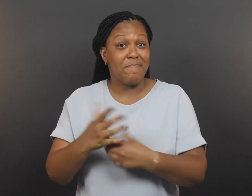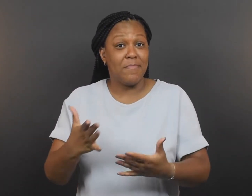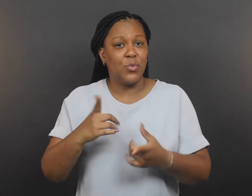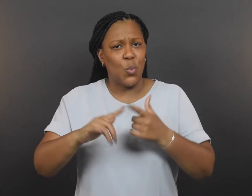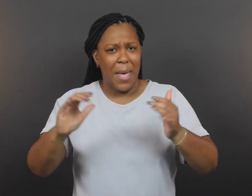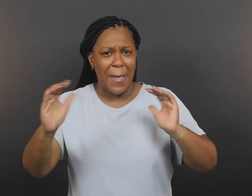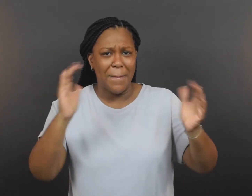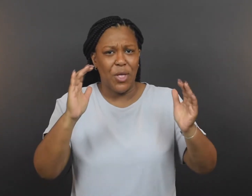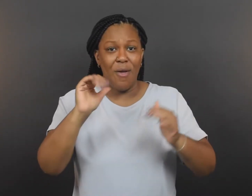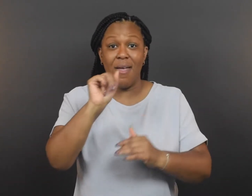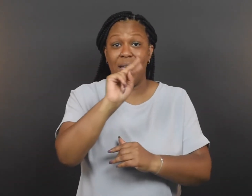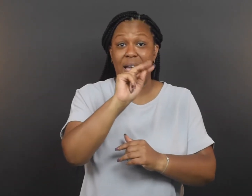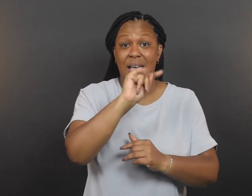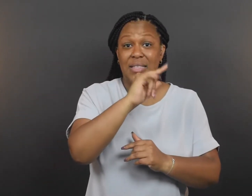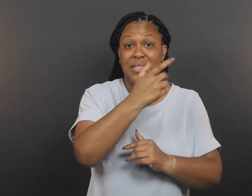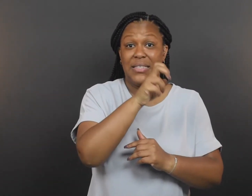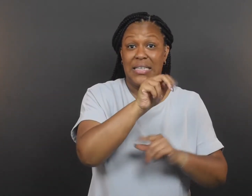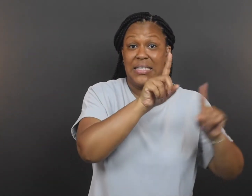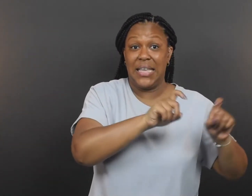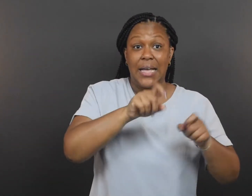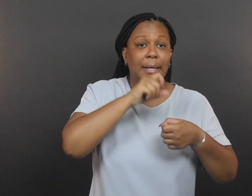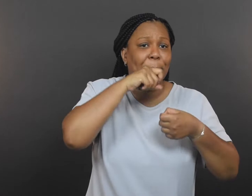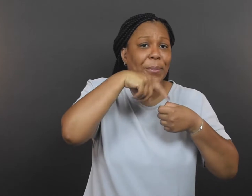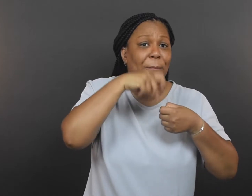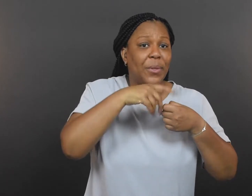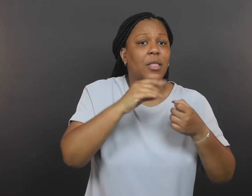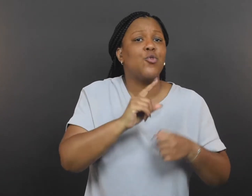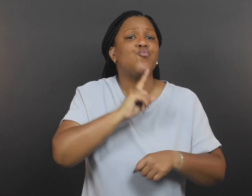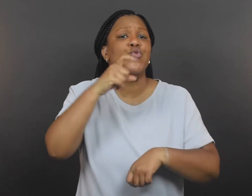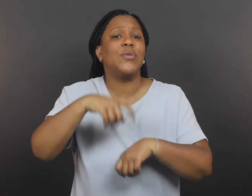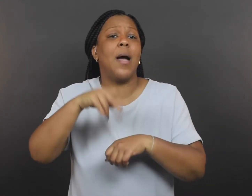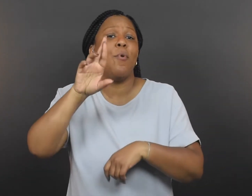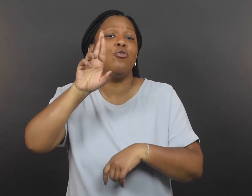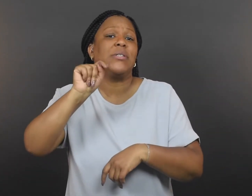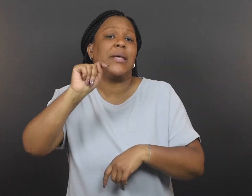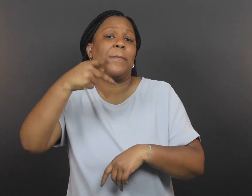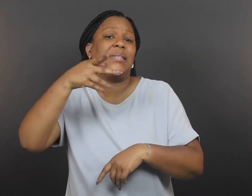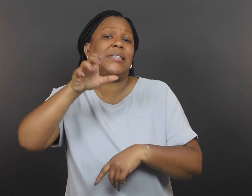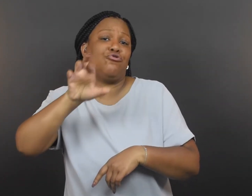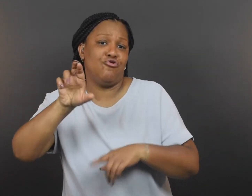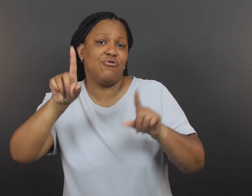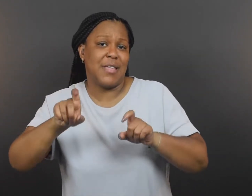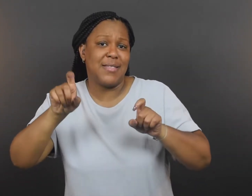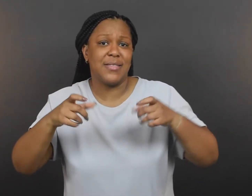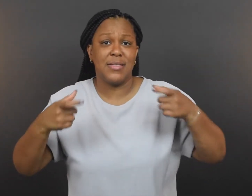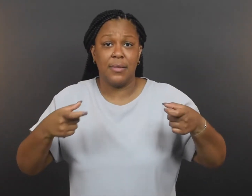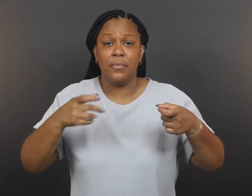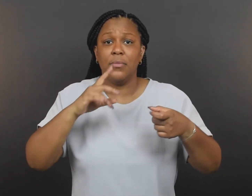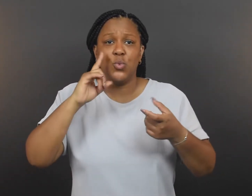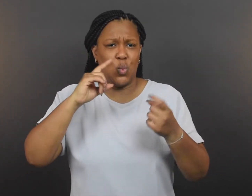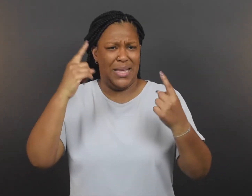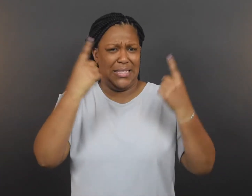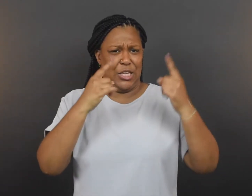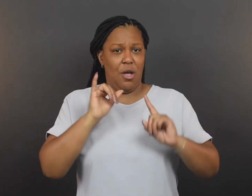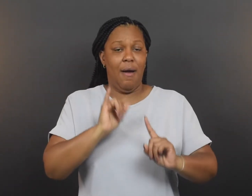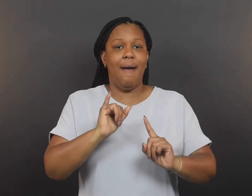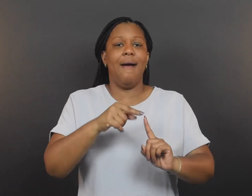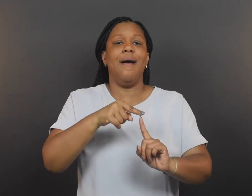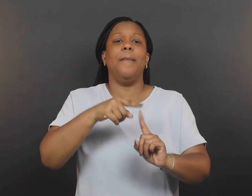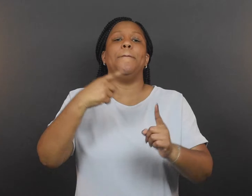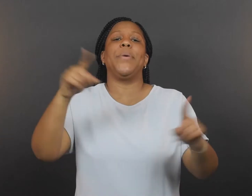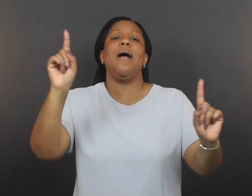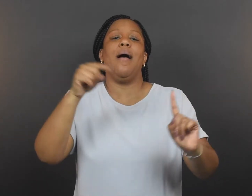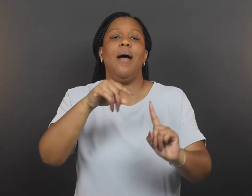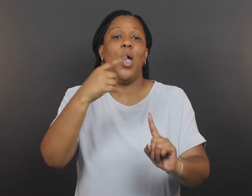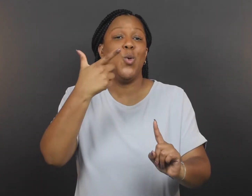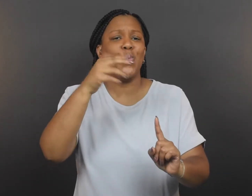Her job was to compare the antigen test to real-time RT-PCR testing, considered the